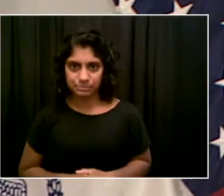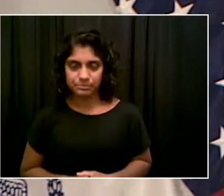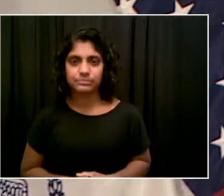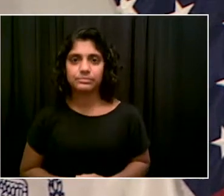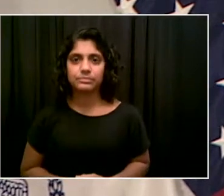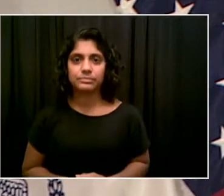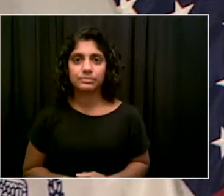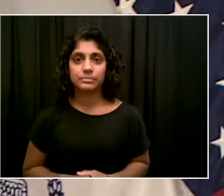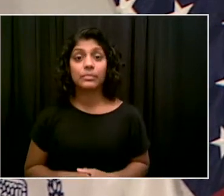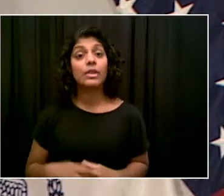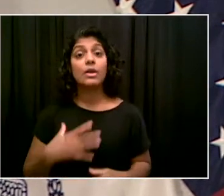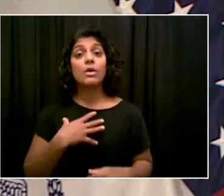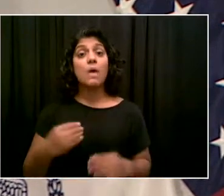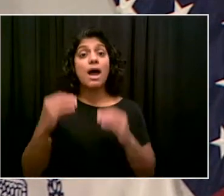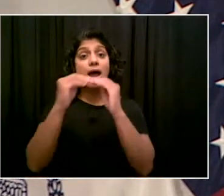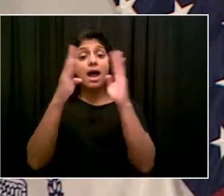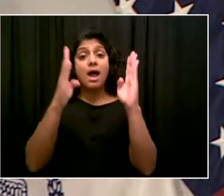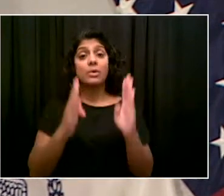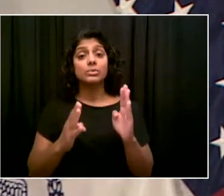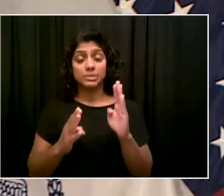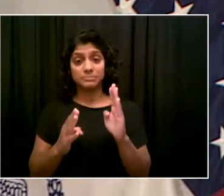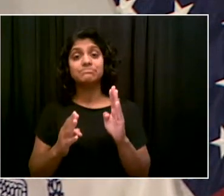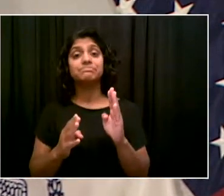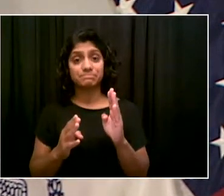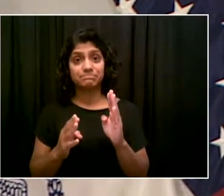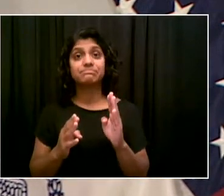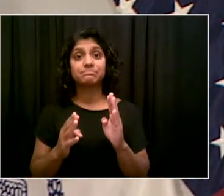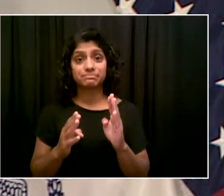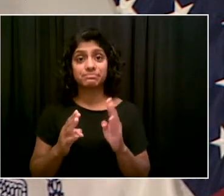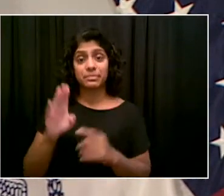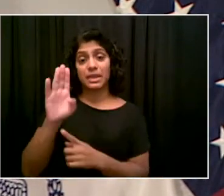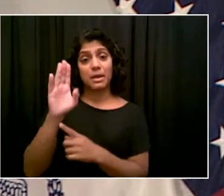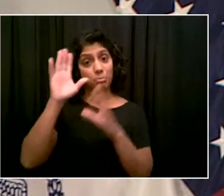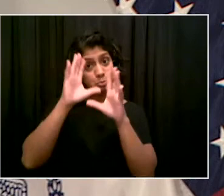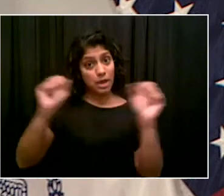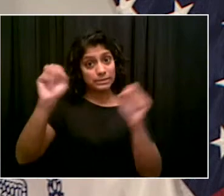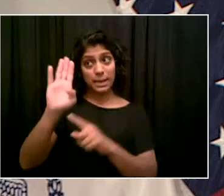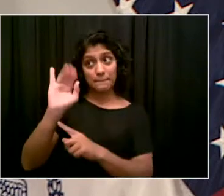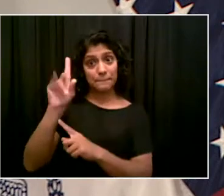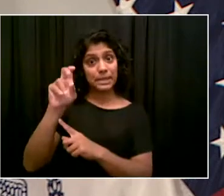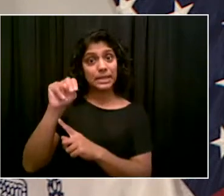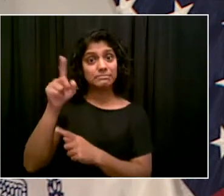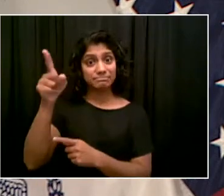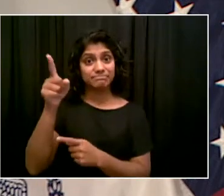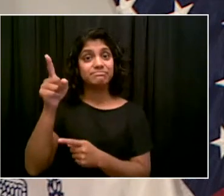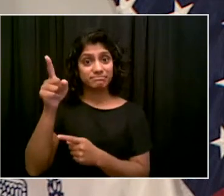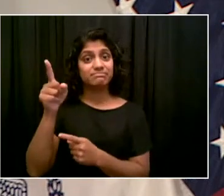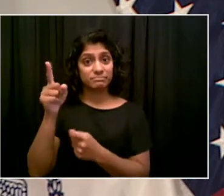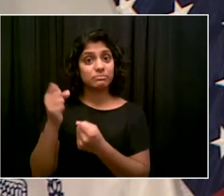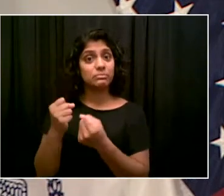MOVING IMMEDIATELY. I WANT TO START BY THANKING THE BIDEN ADMINISTRATION. WE KN OWWE HAD SOME REAL PROBLEMS WITH THE TRUMP ADMINISTRATION.